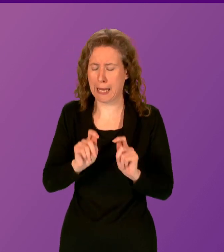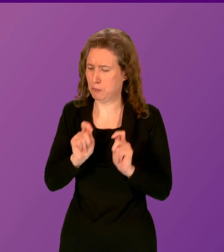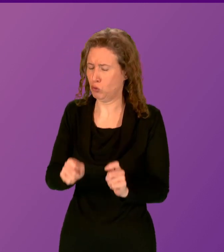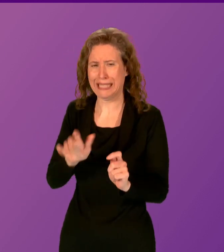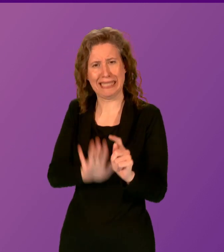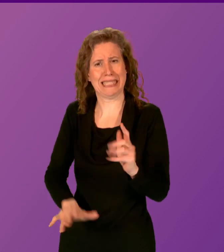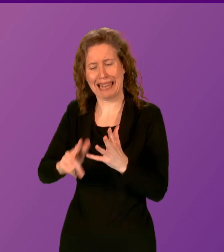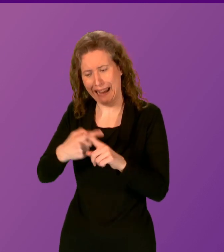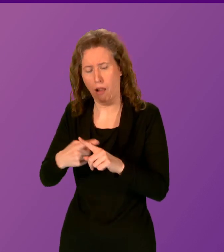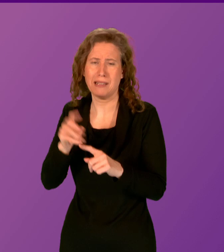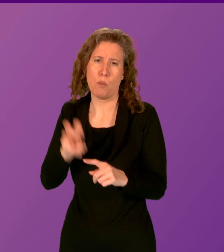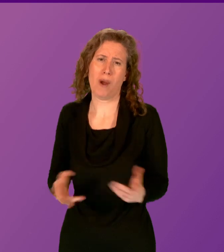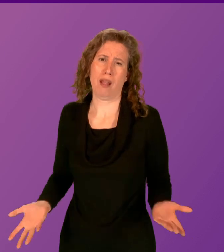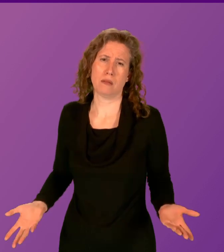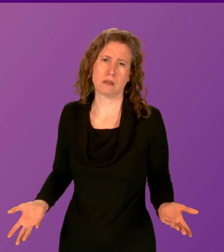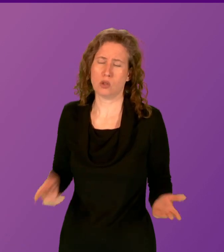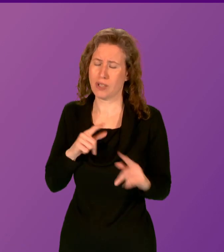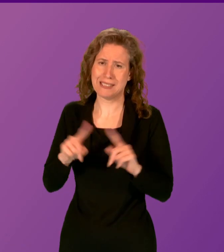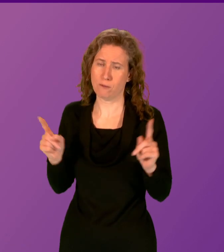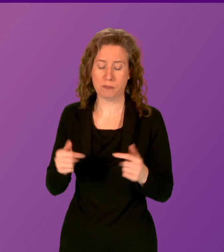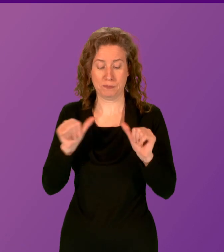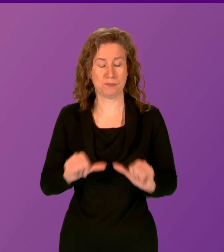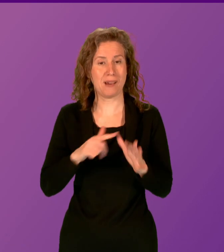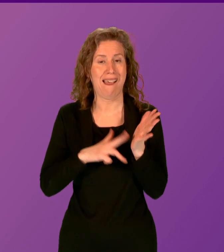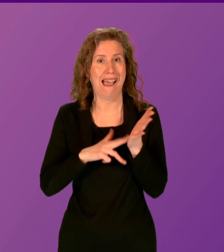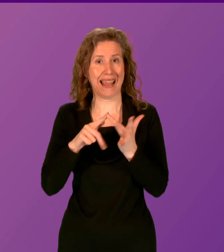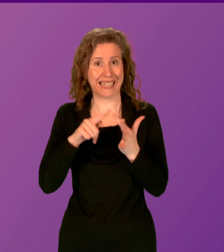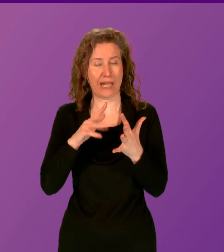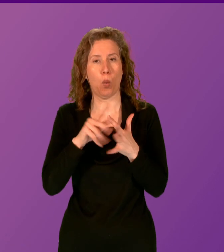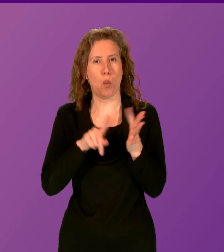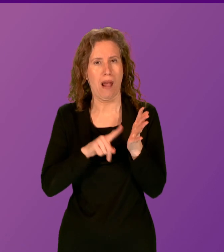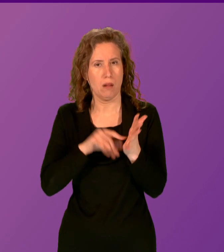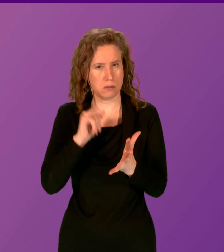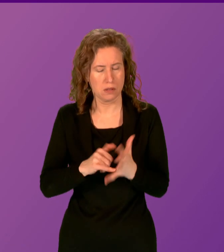and mistresses in England and Wales.